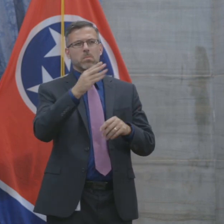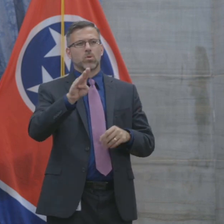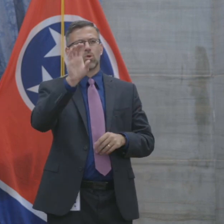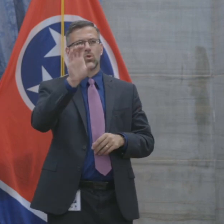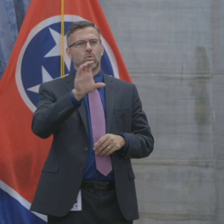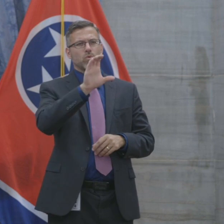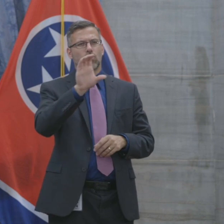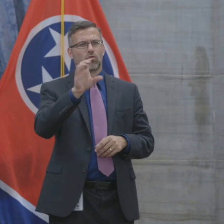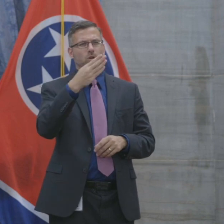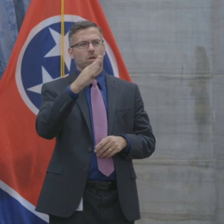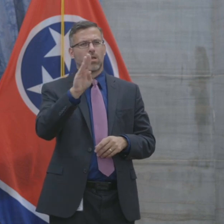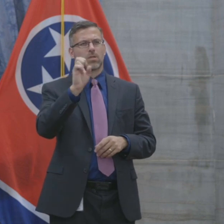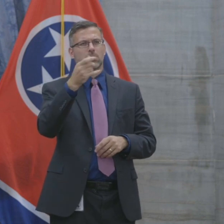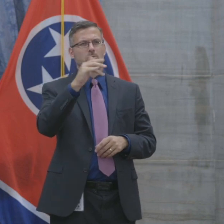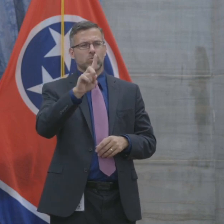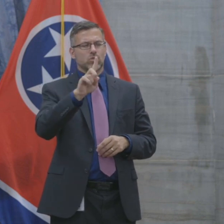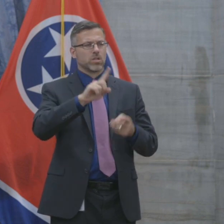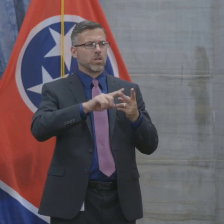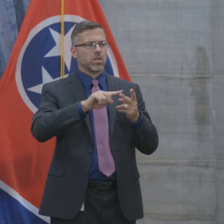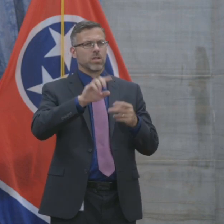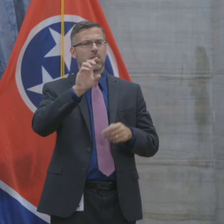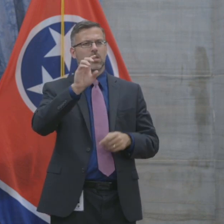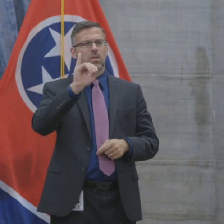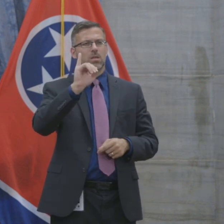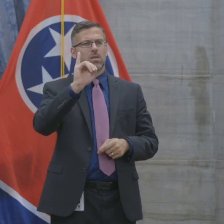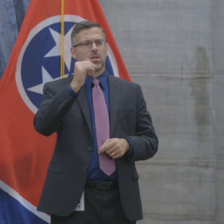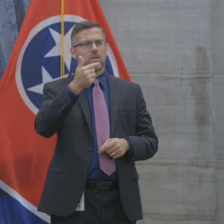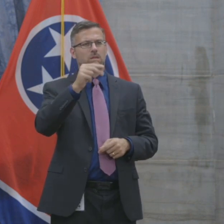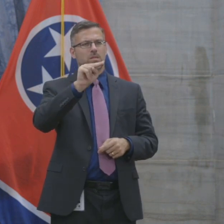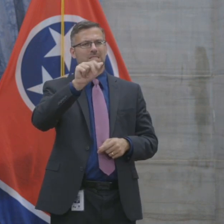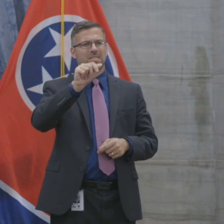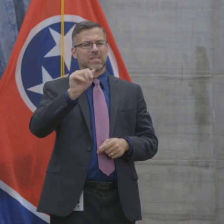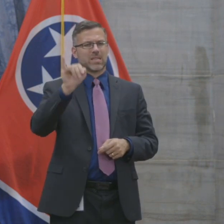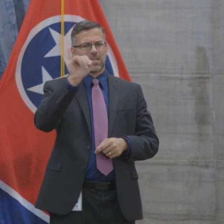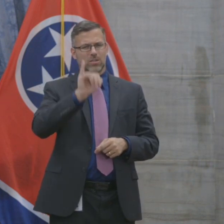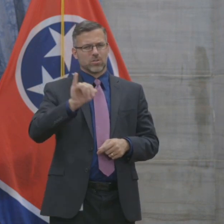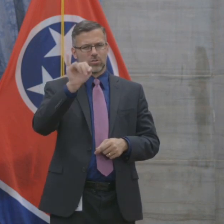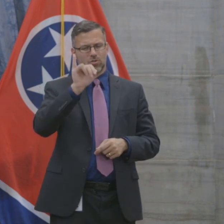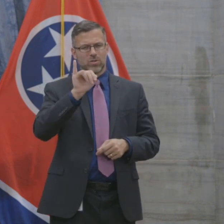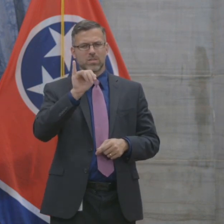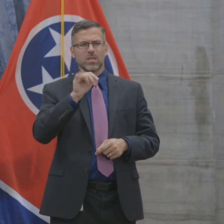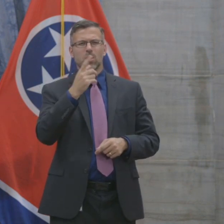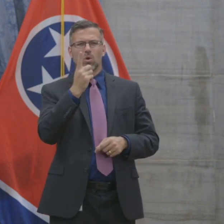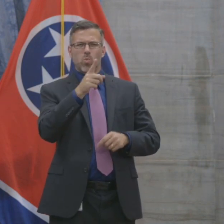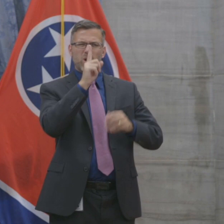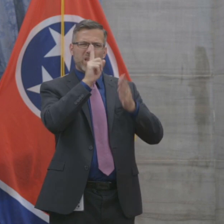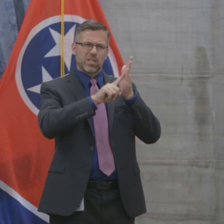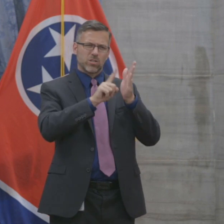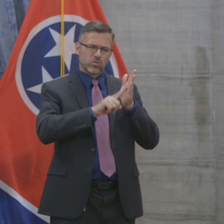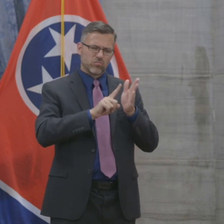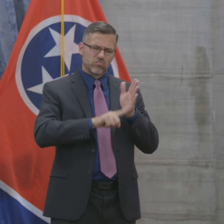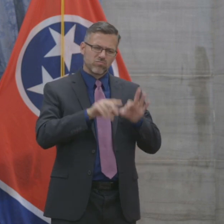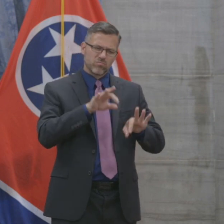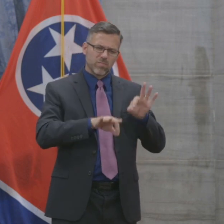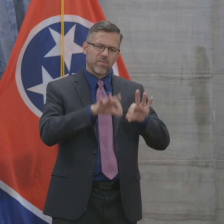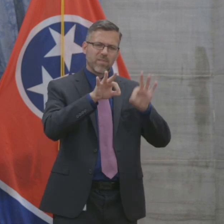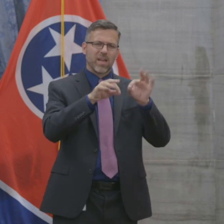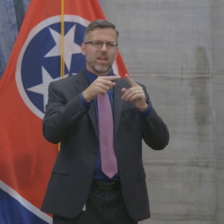that and weighed in on it. So I feel like we've made the right decisions. REPORTER: And you never know